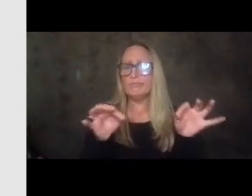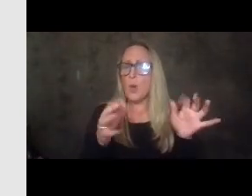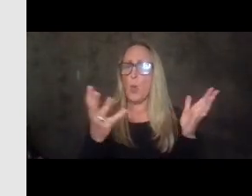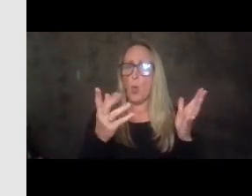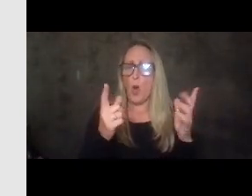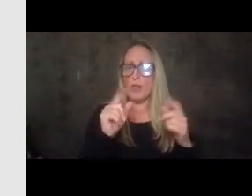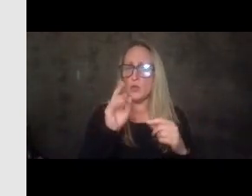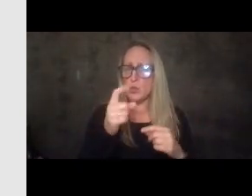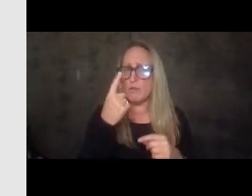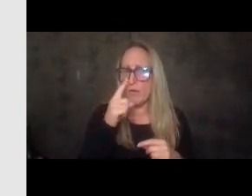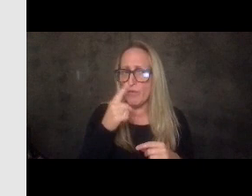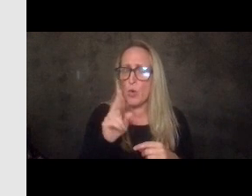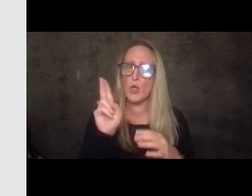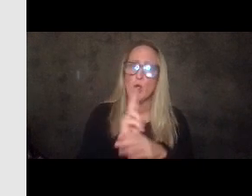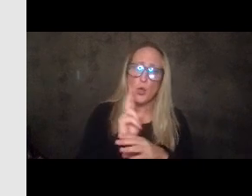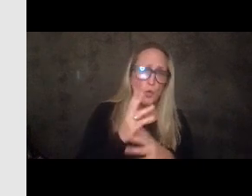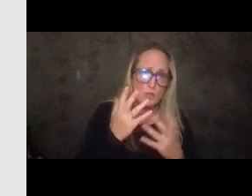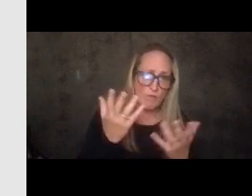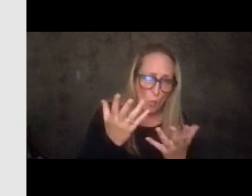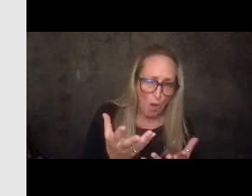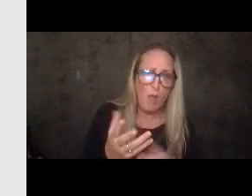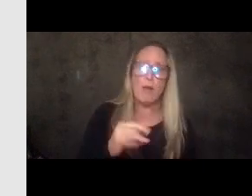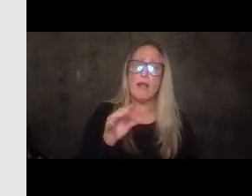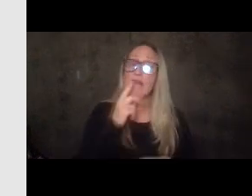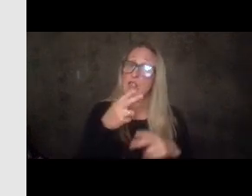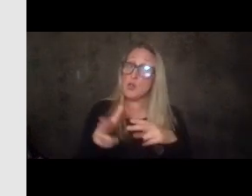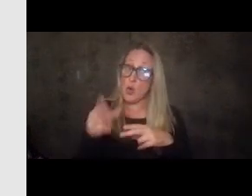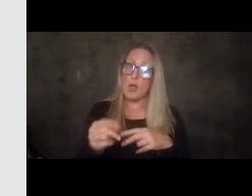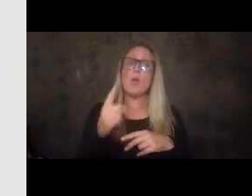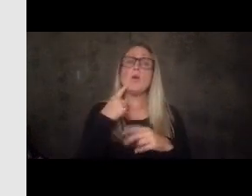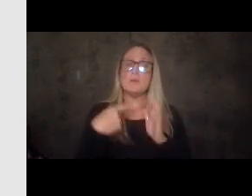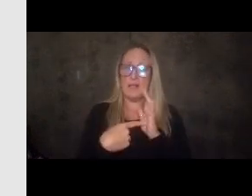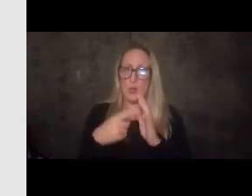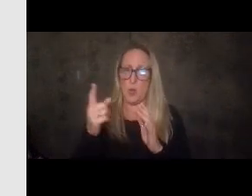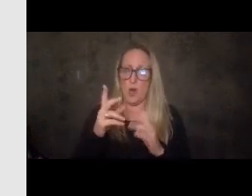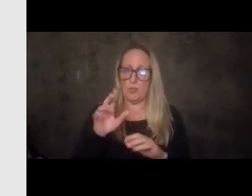what you use it for, and if it has a shortcut. It will also tell you what the keyboard shortcut is.